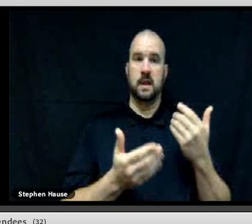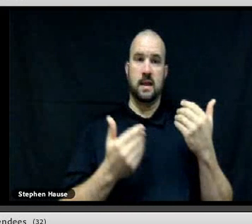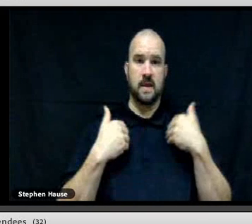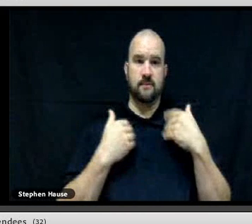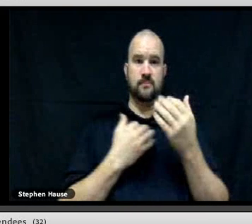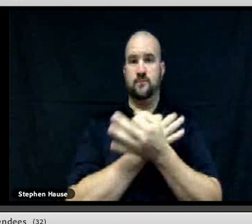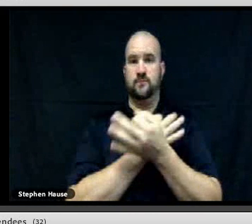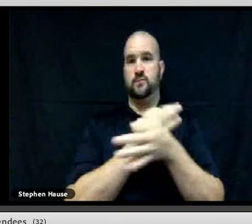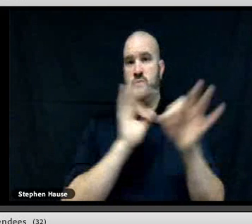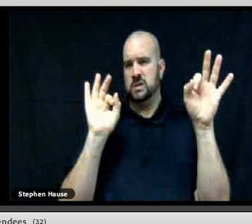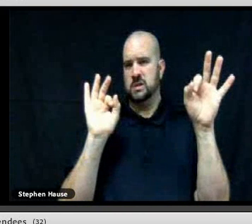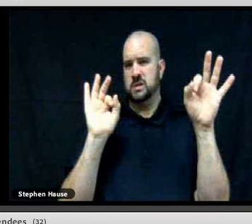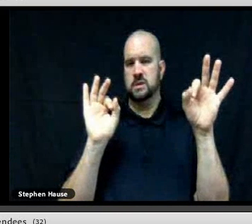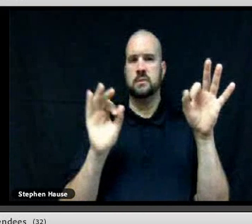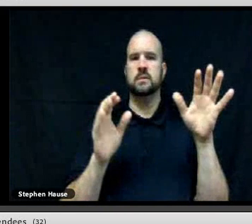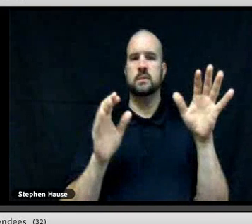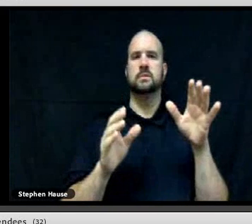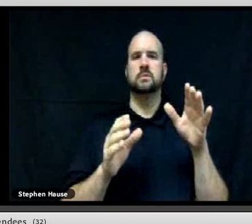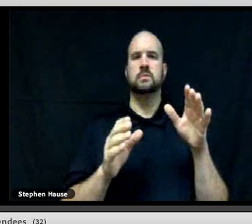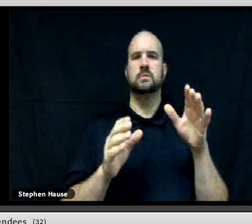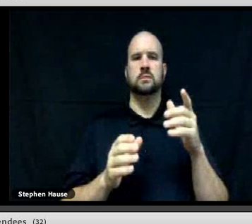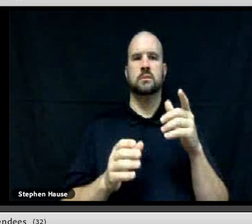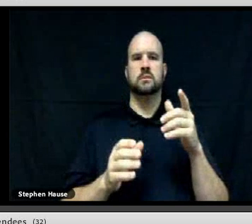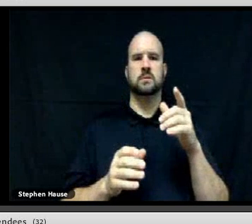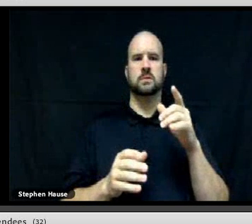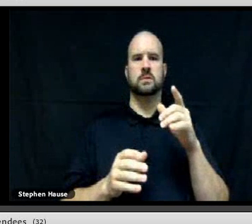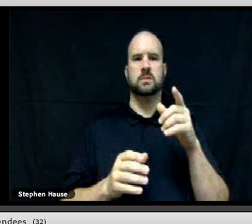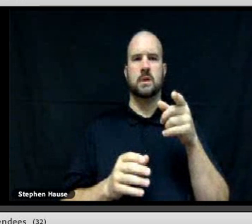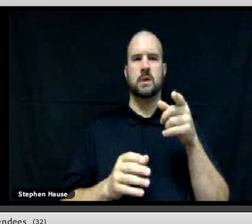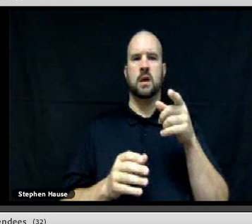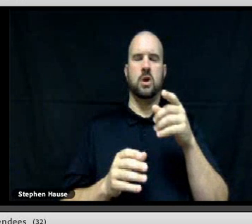And primary source sets are essentially highlight reels, uh,